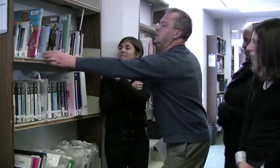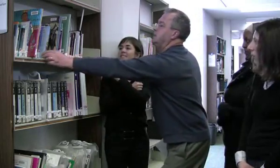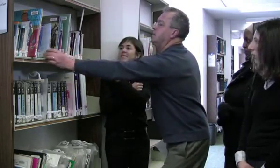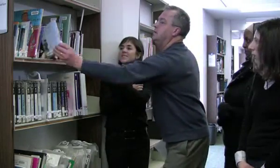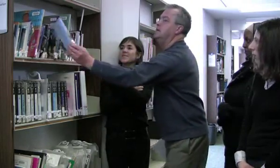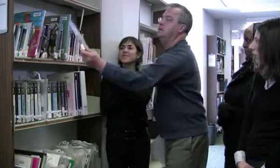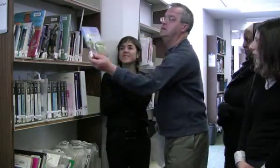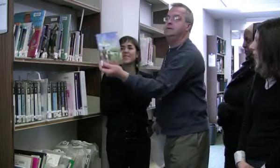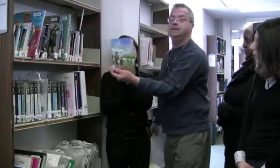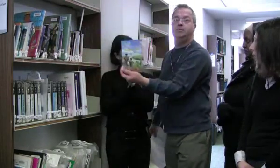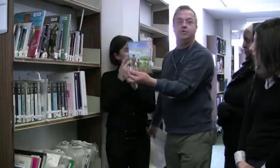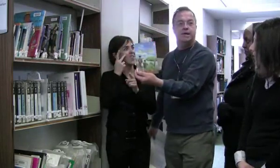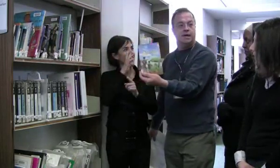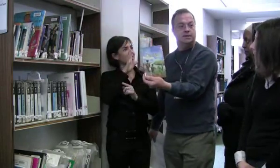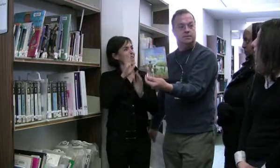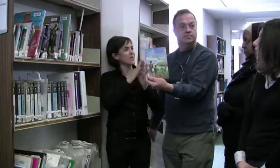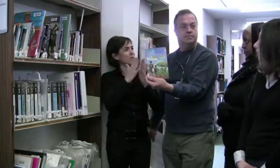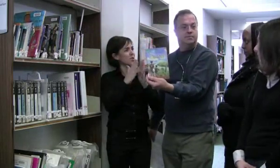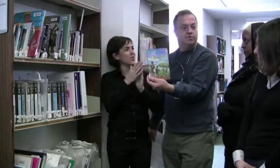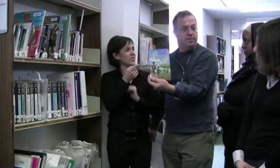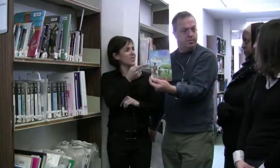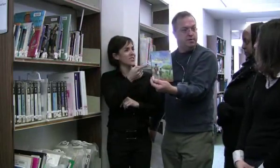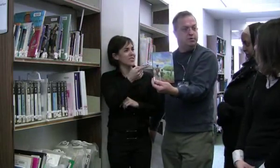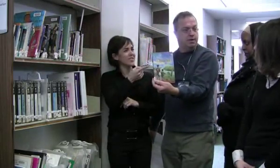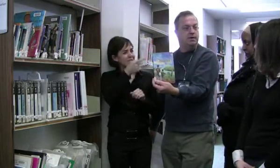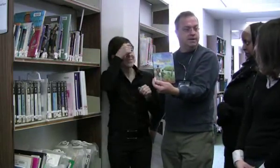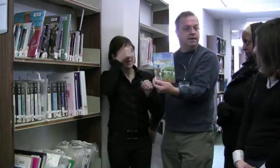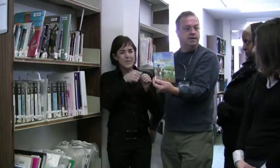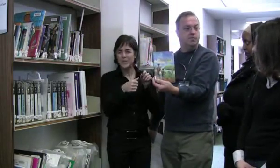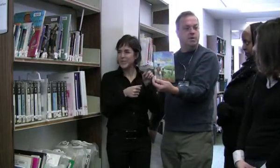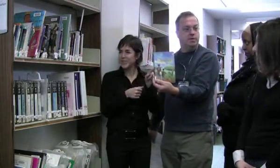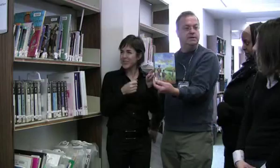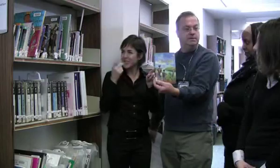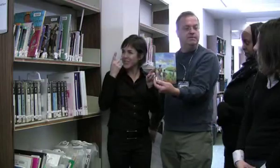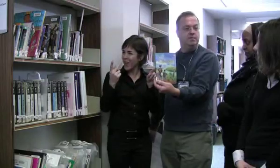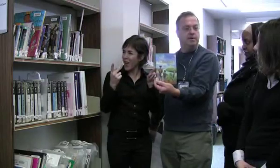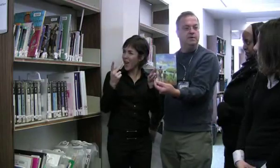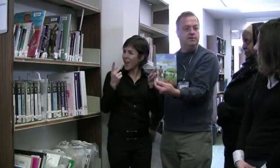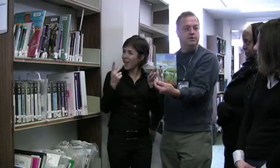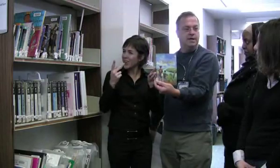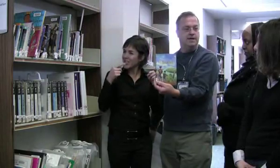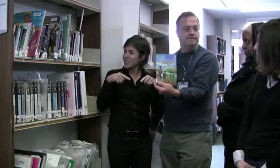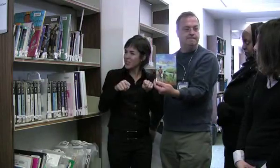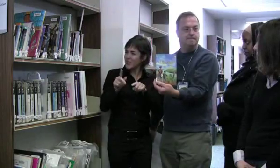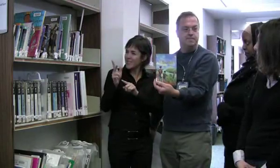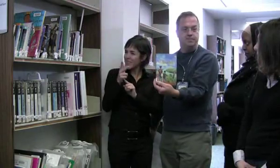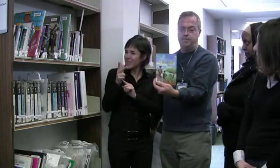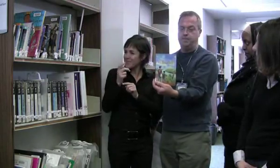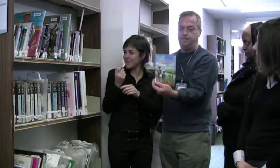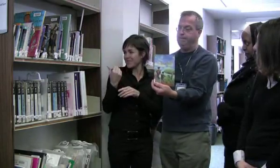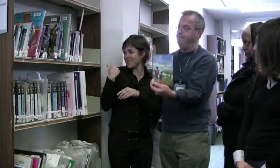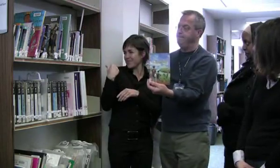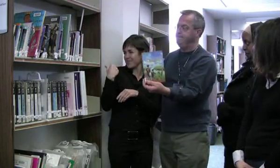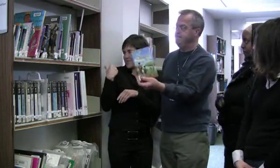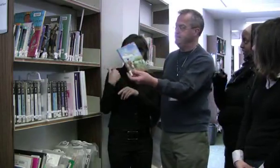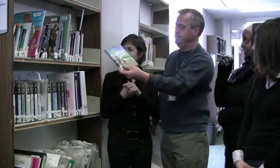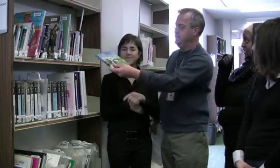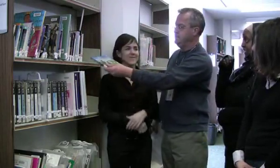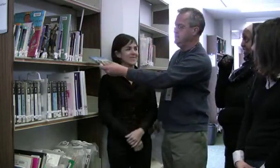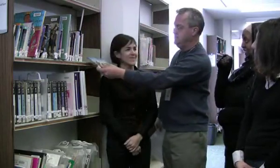Libertad.